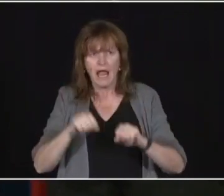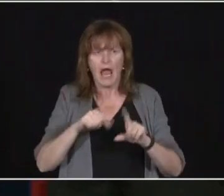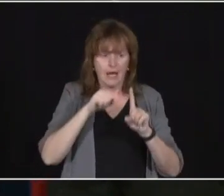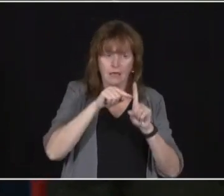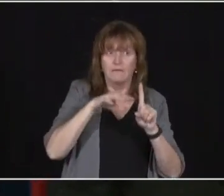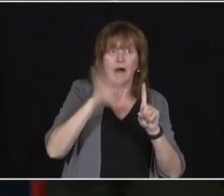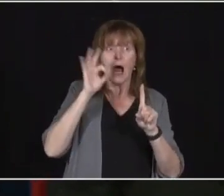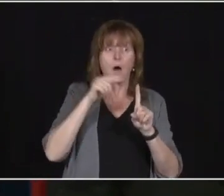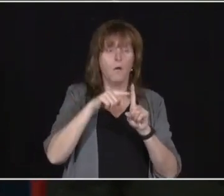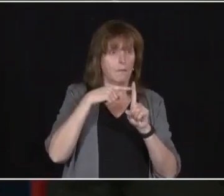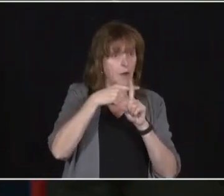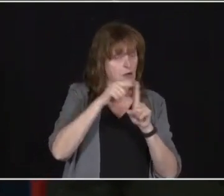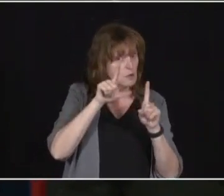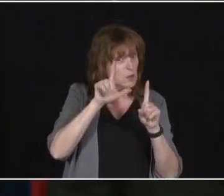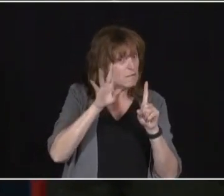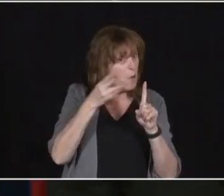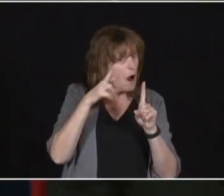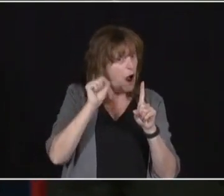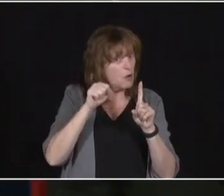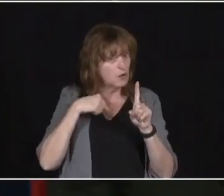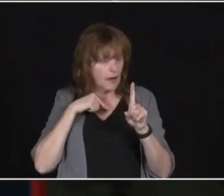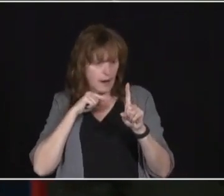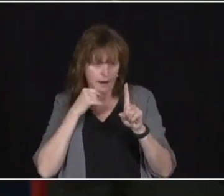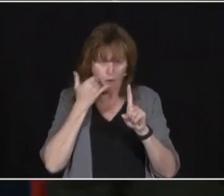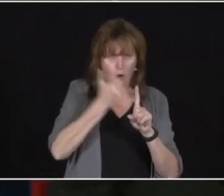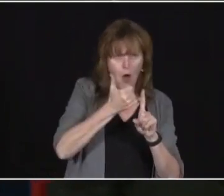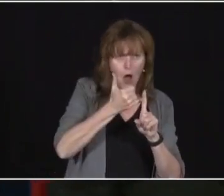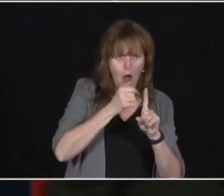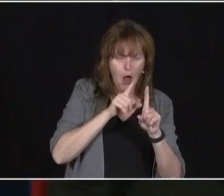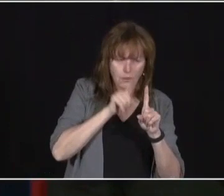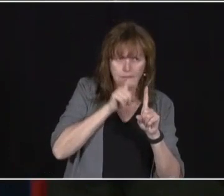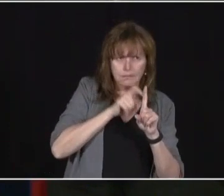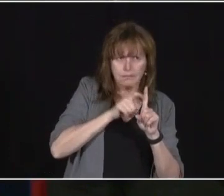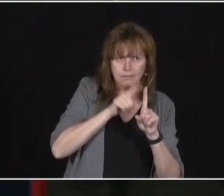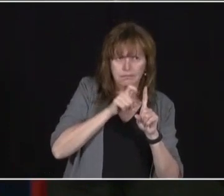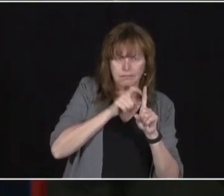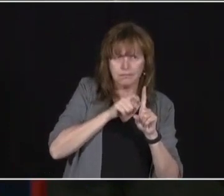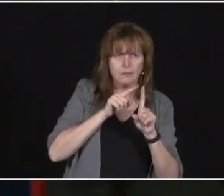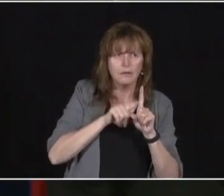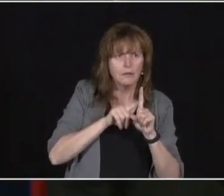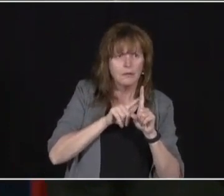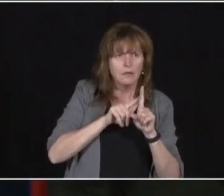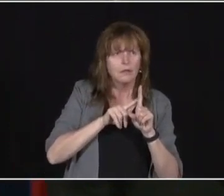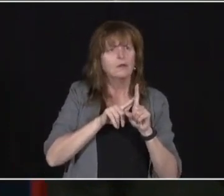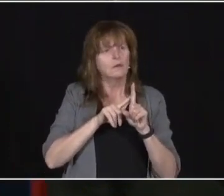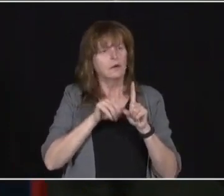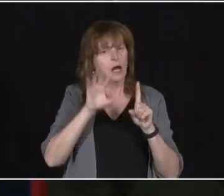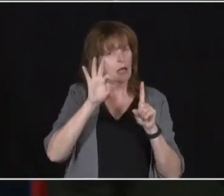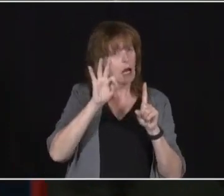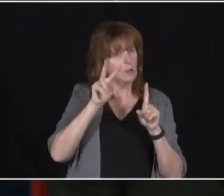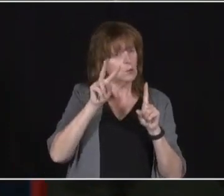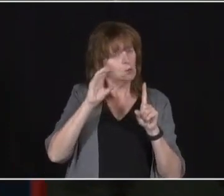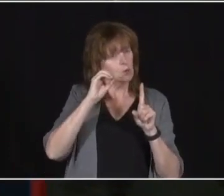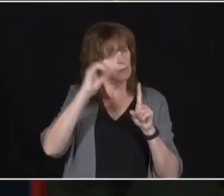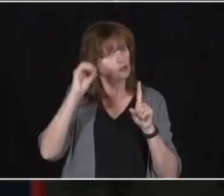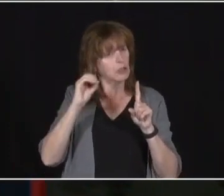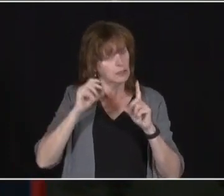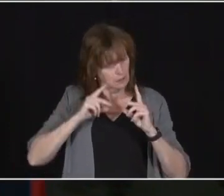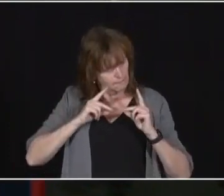and do the contact tracing within 24 hours of 92% of the cases that are coming before us and we are still trying to increase the number